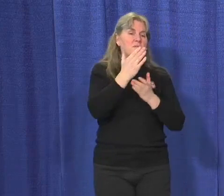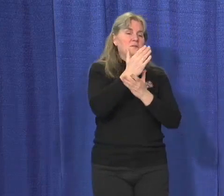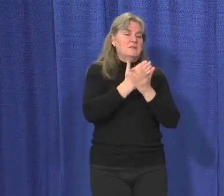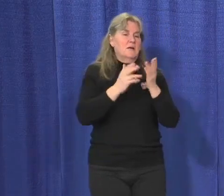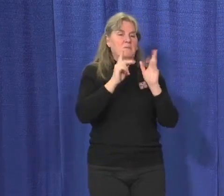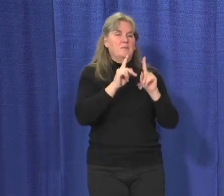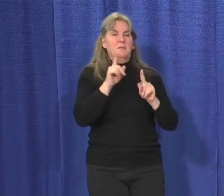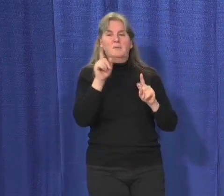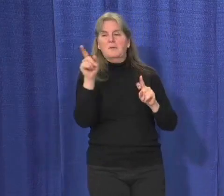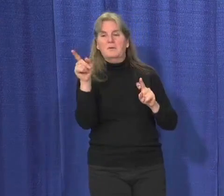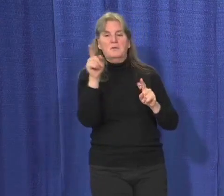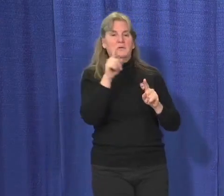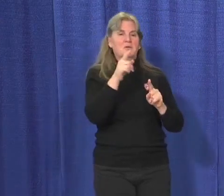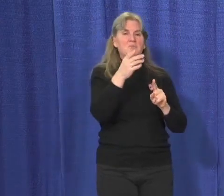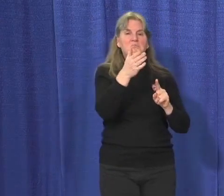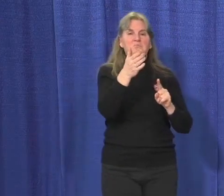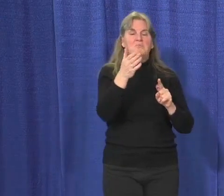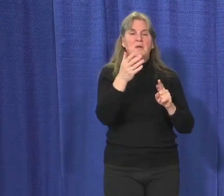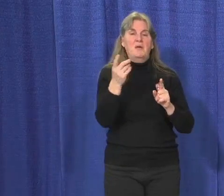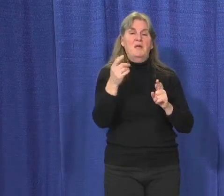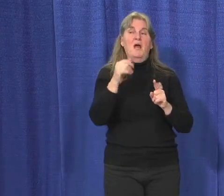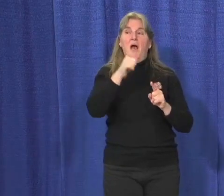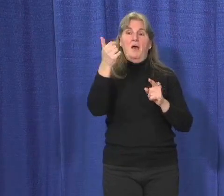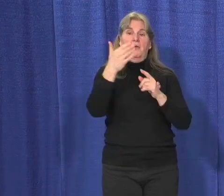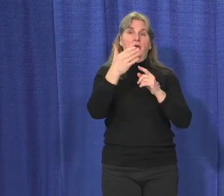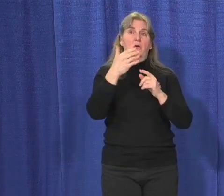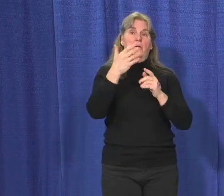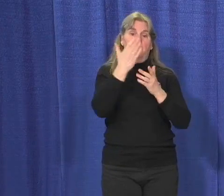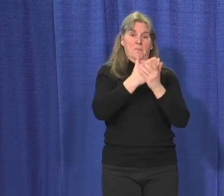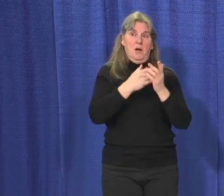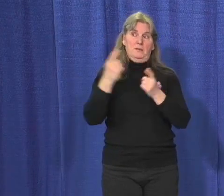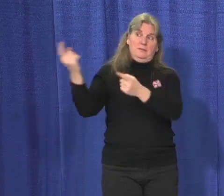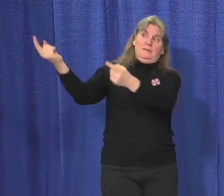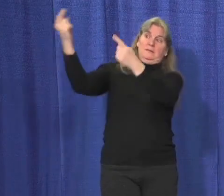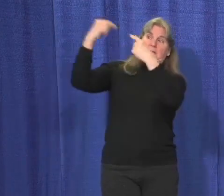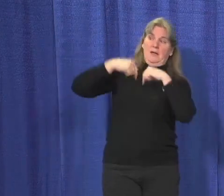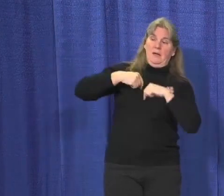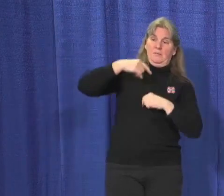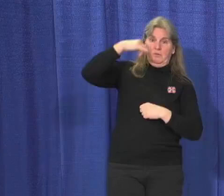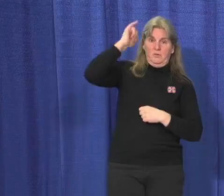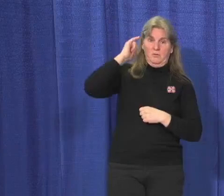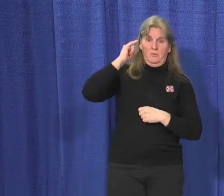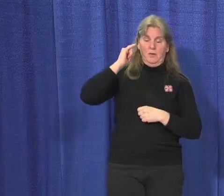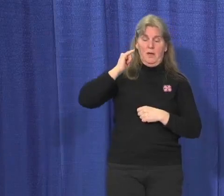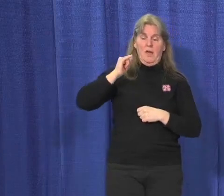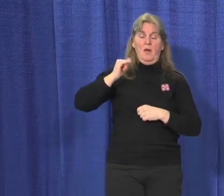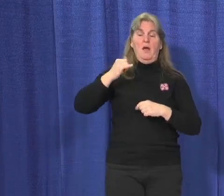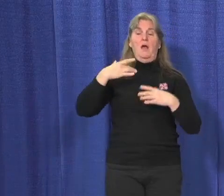statistically, who have come in from other areas and stayed in